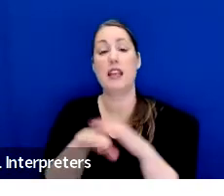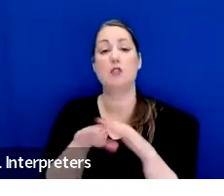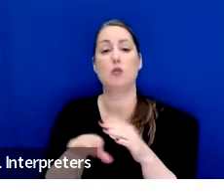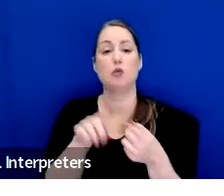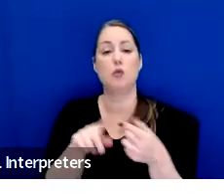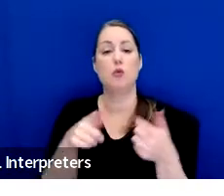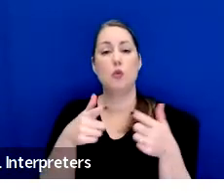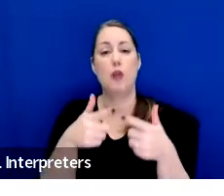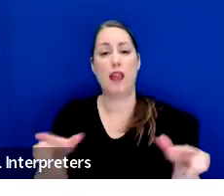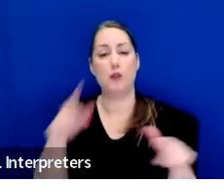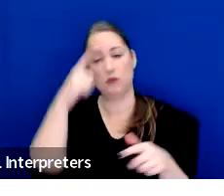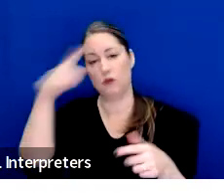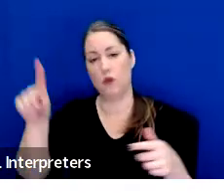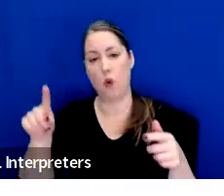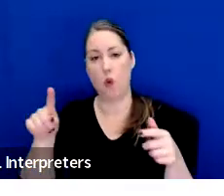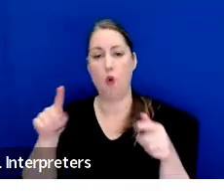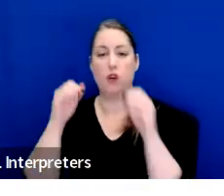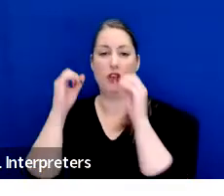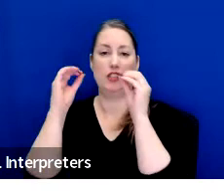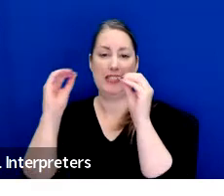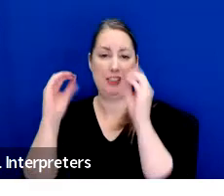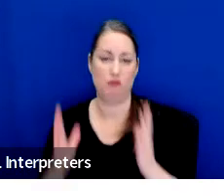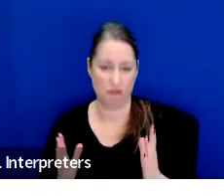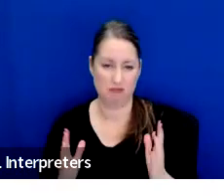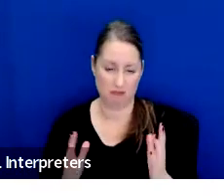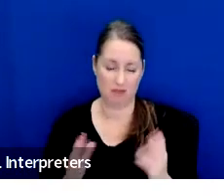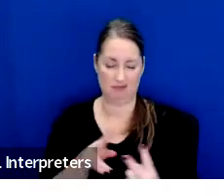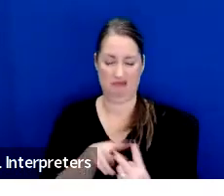She usually did the link ten and I usually get the billing 11.